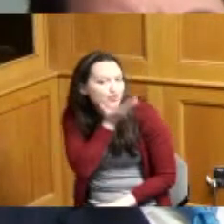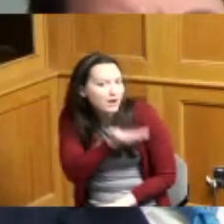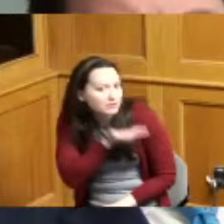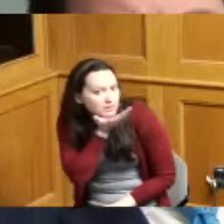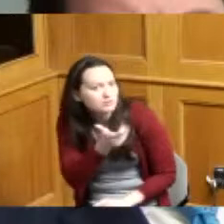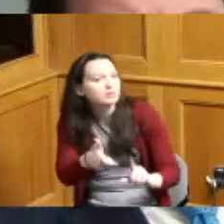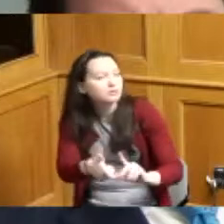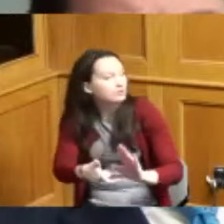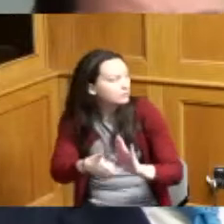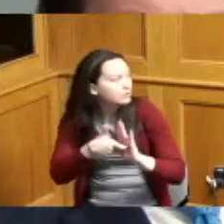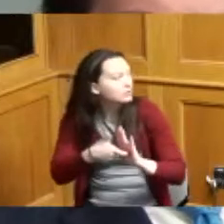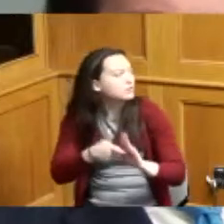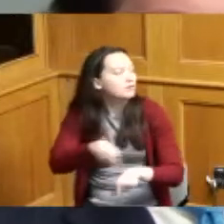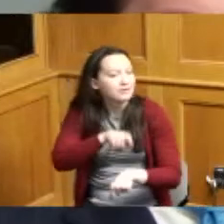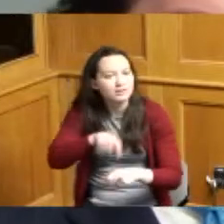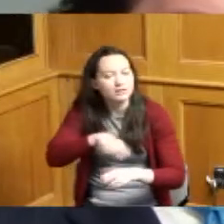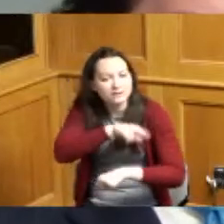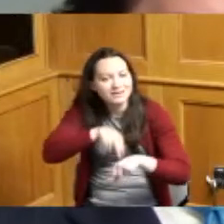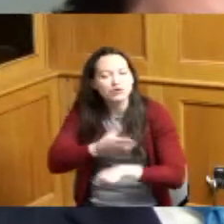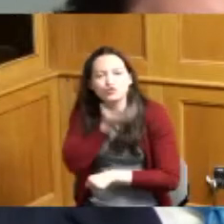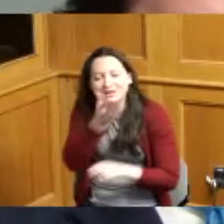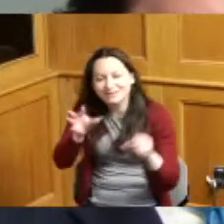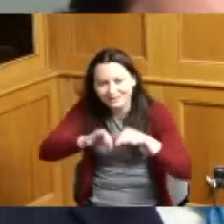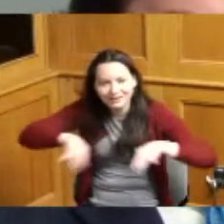a natural gas grass pitch or field that would have to be installed